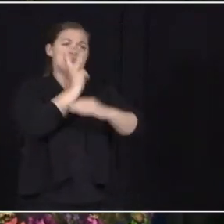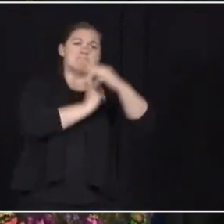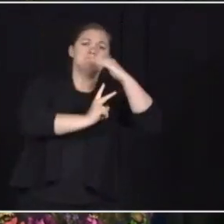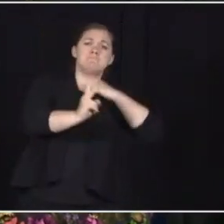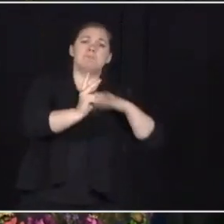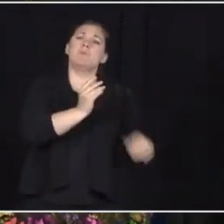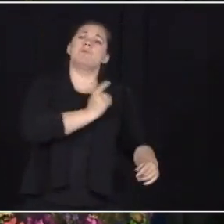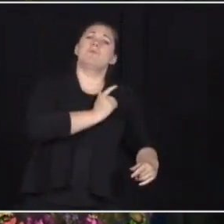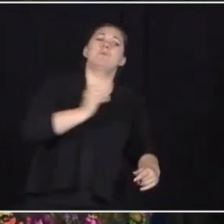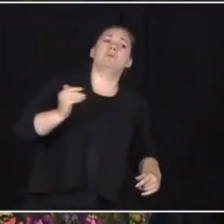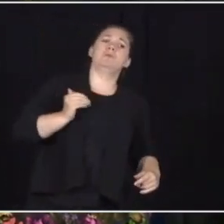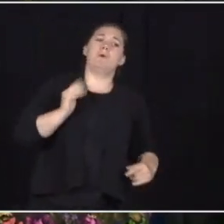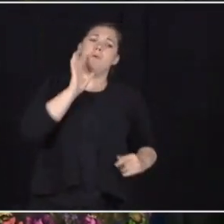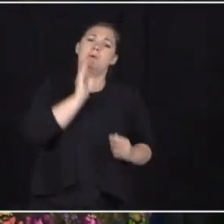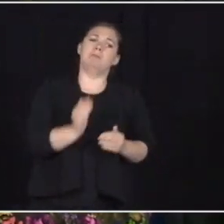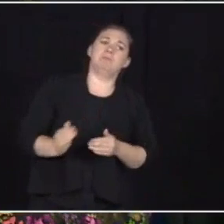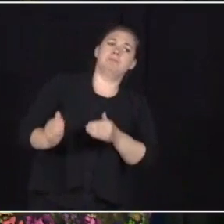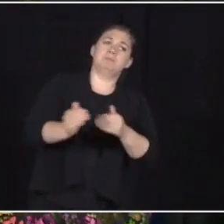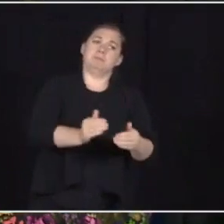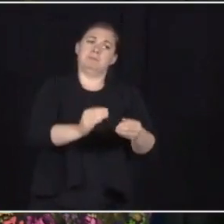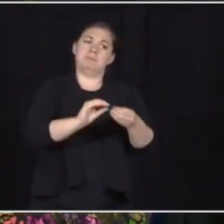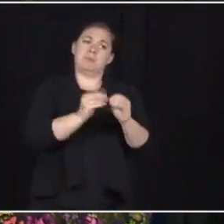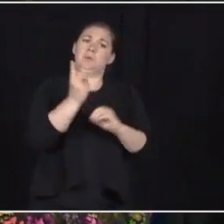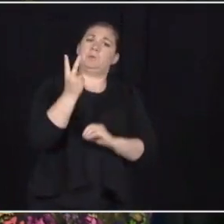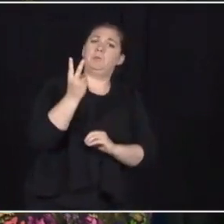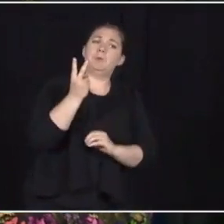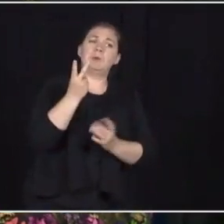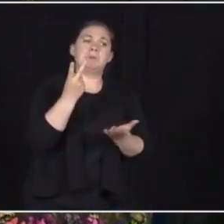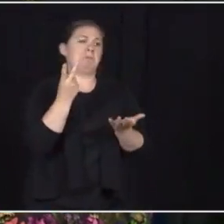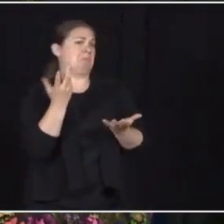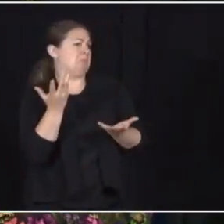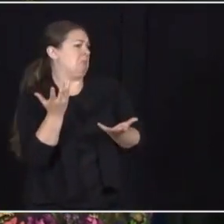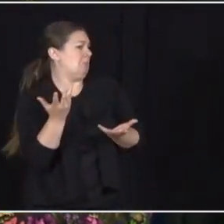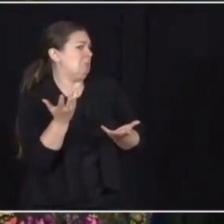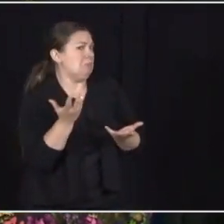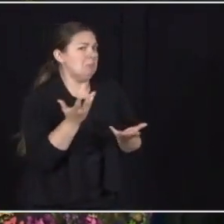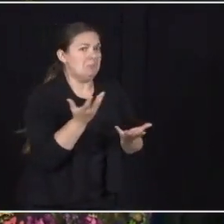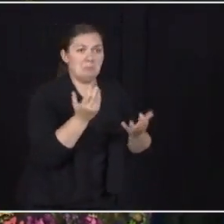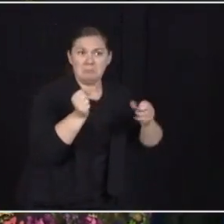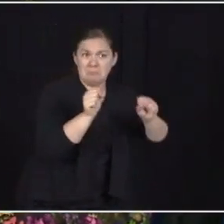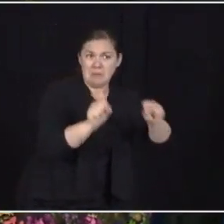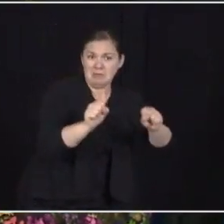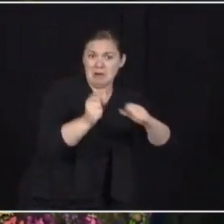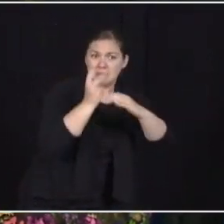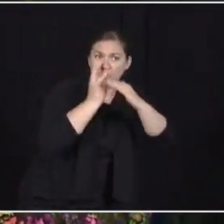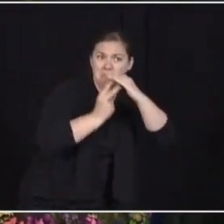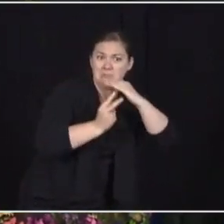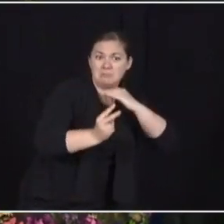are, when could Toronto expect to enter stage 2? And if you look as far as head as a possibility of State